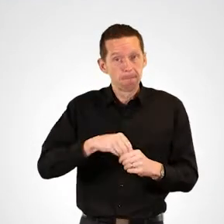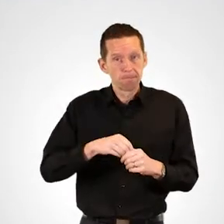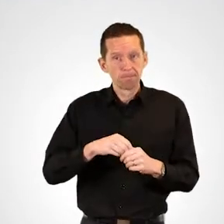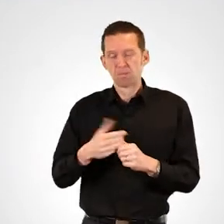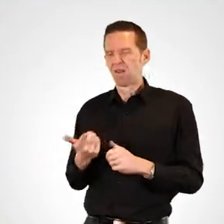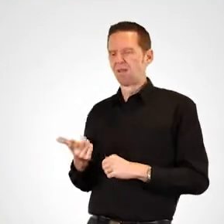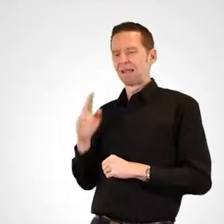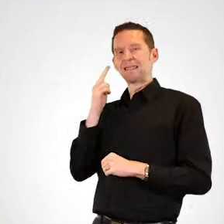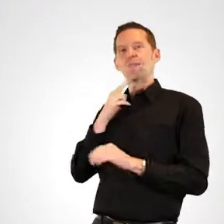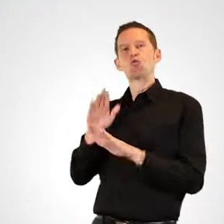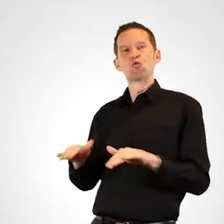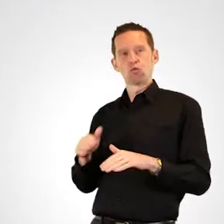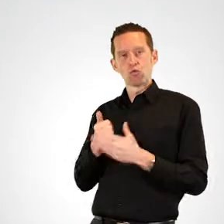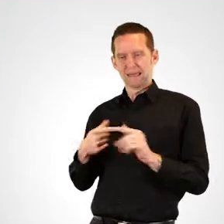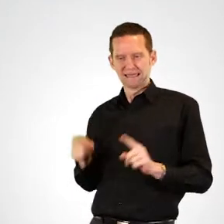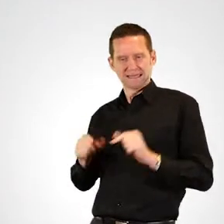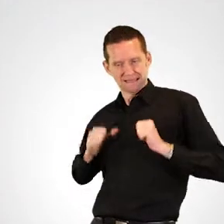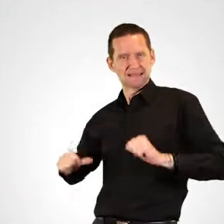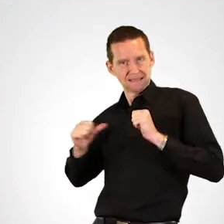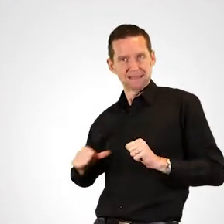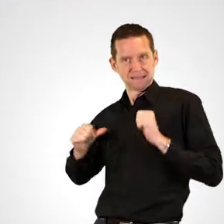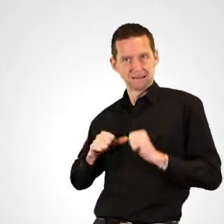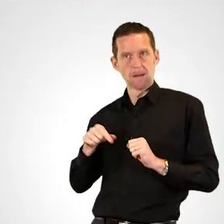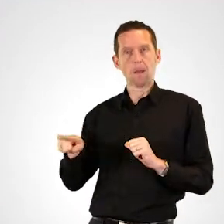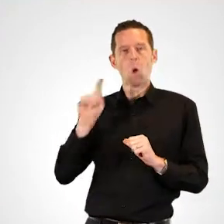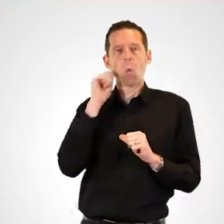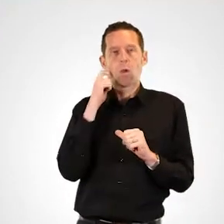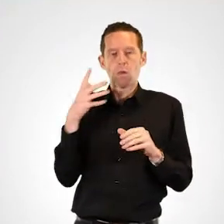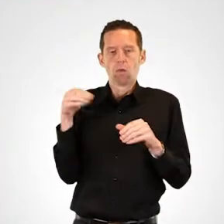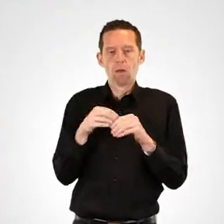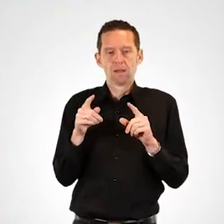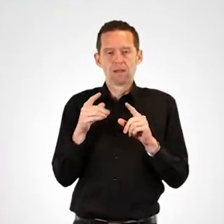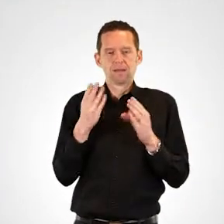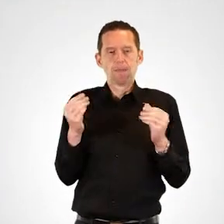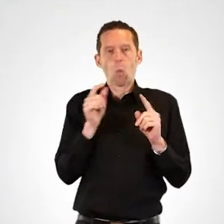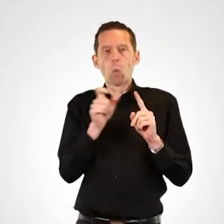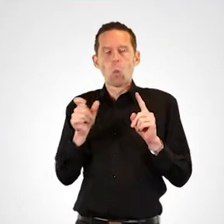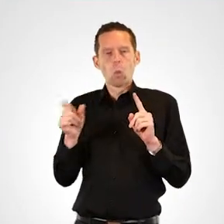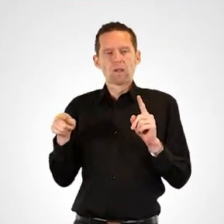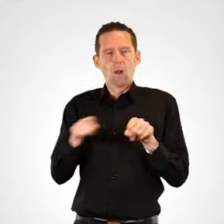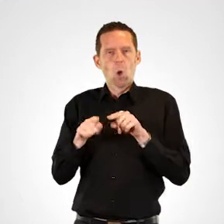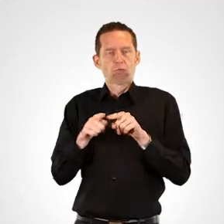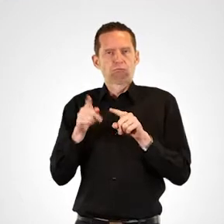For deaf children, because we tend to drill them earlier, they will incorporate some over-learned words as well at this stage.